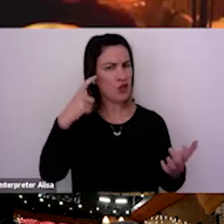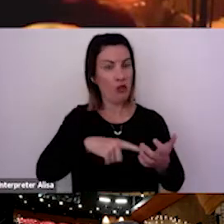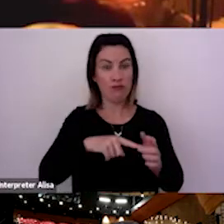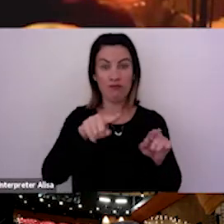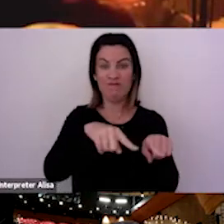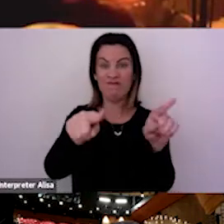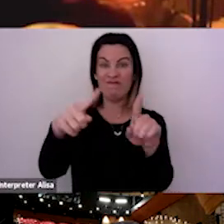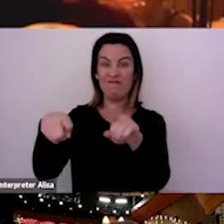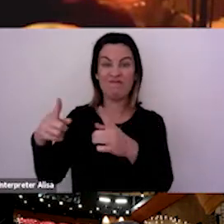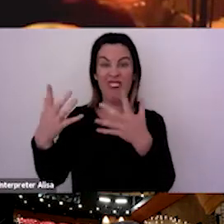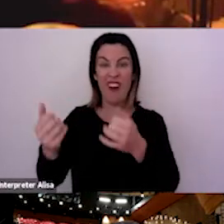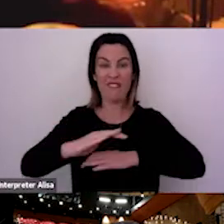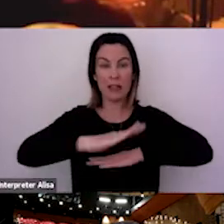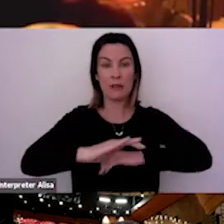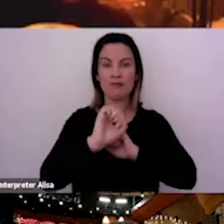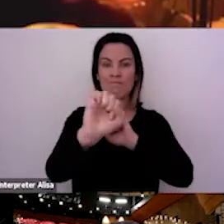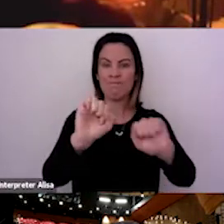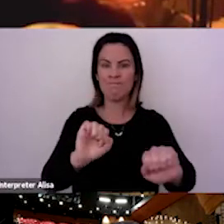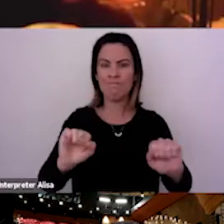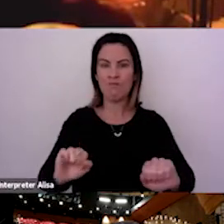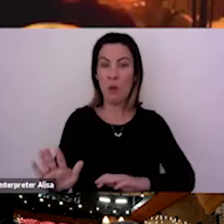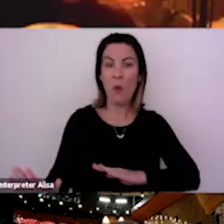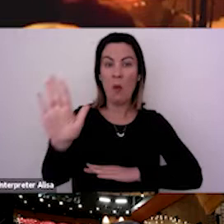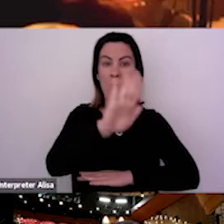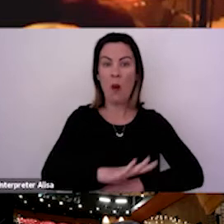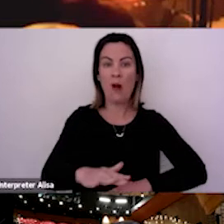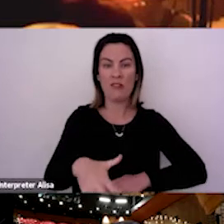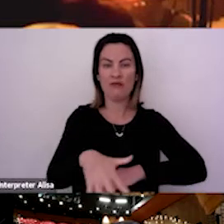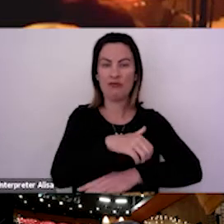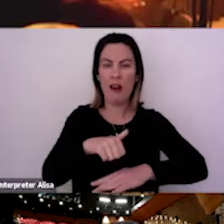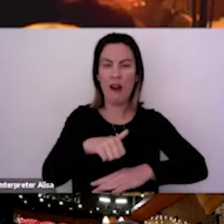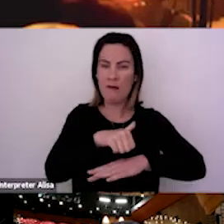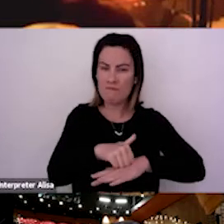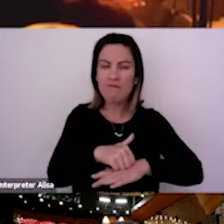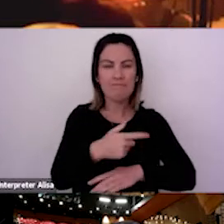from and all Indigenous people online and present in this session.